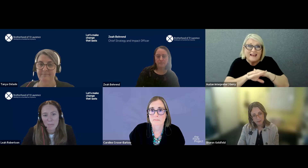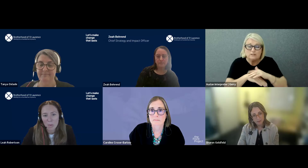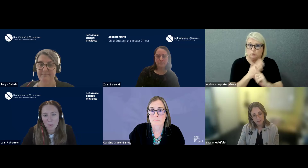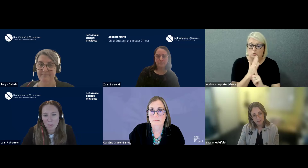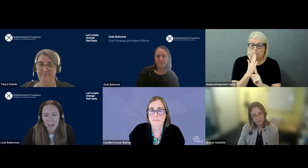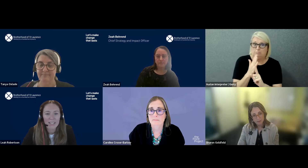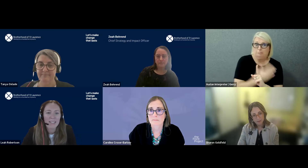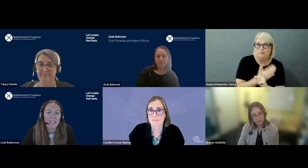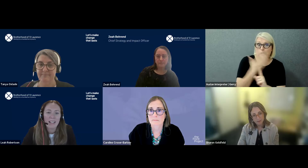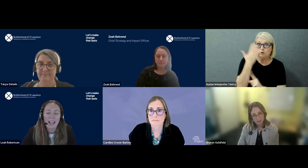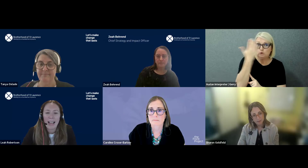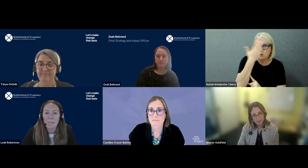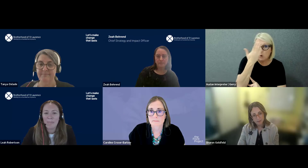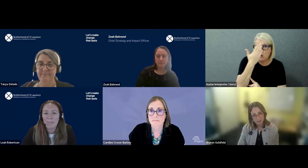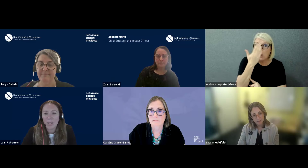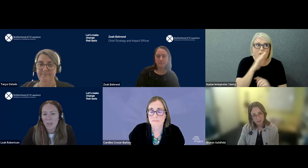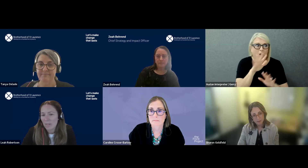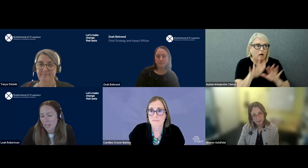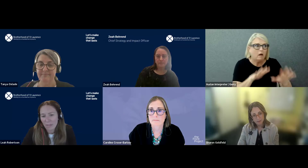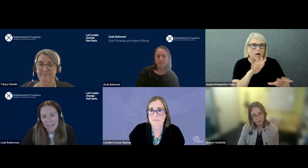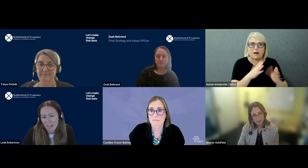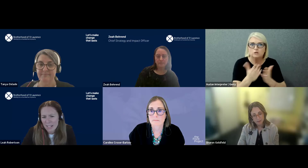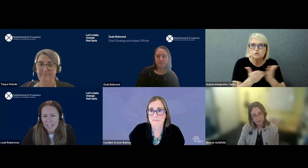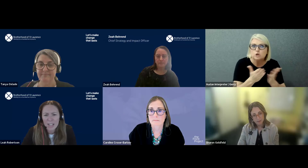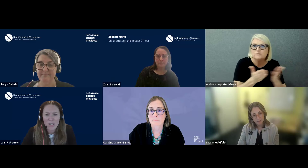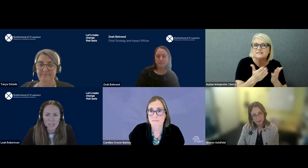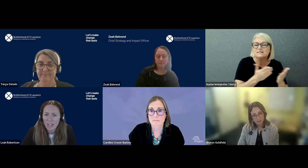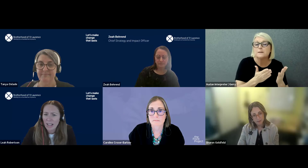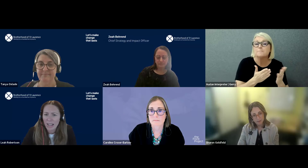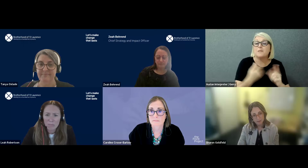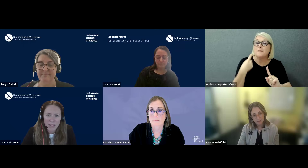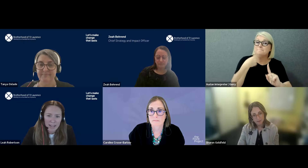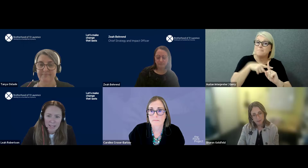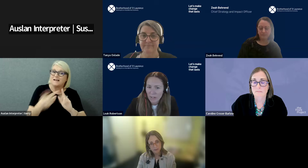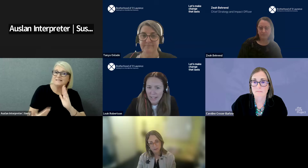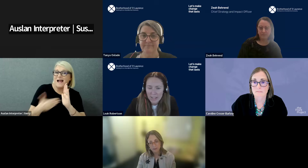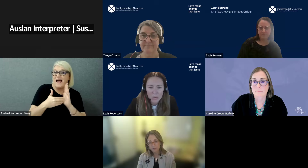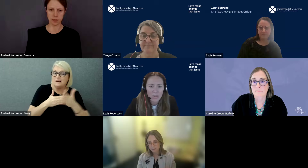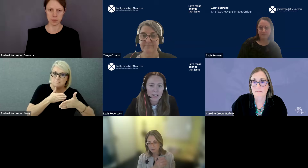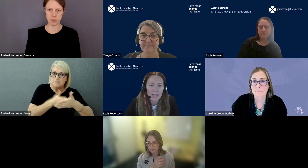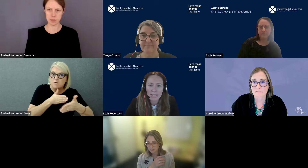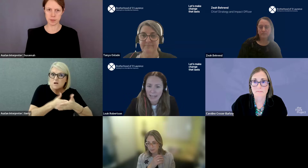facing multiple barriers, you know, that are facing isolation, housing, financial stress,